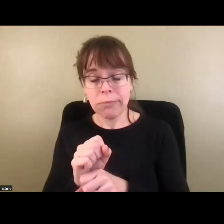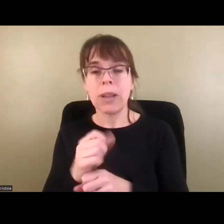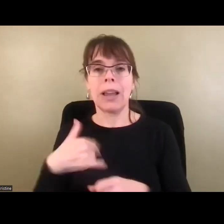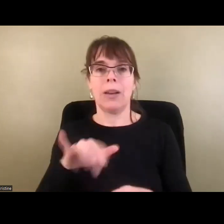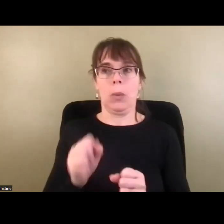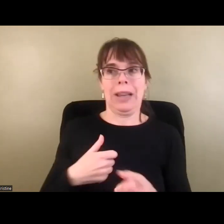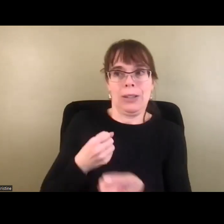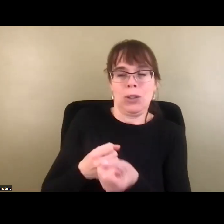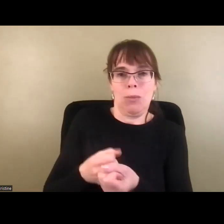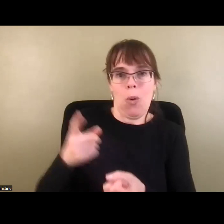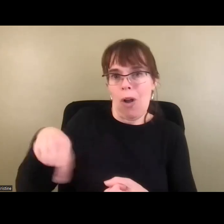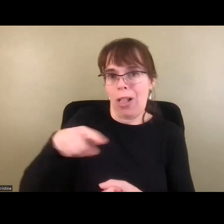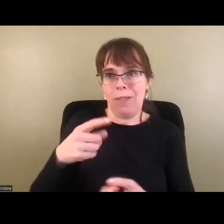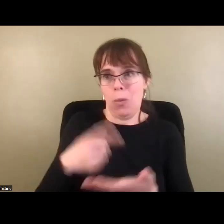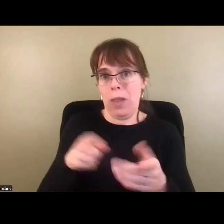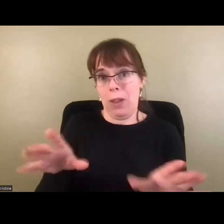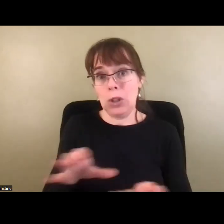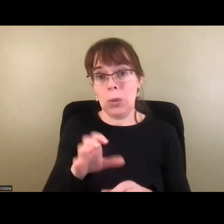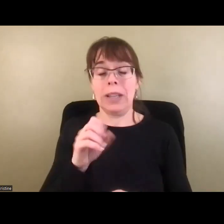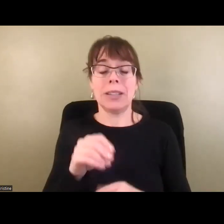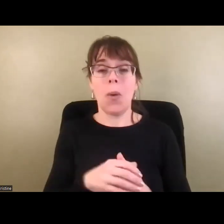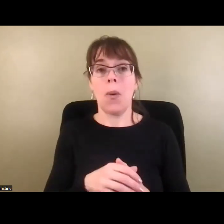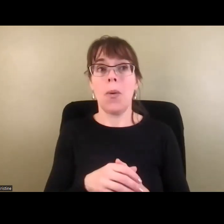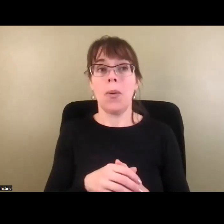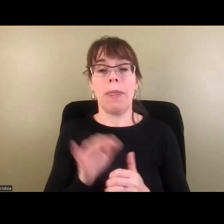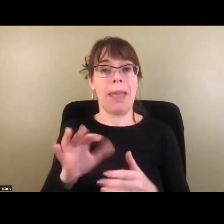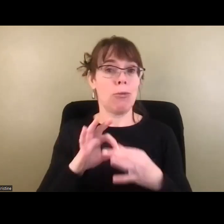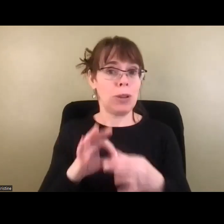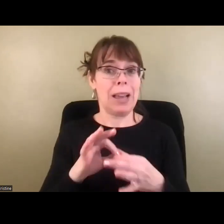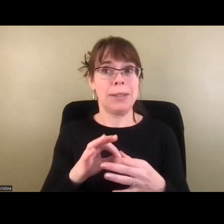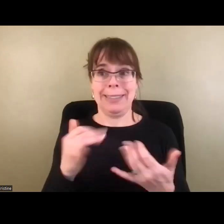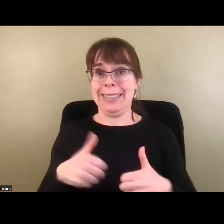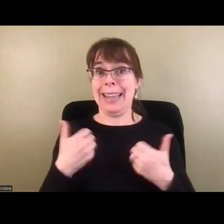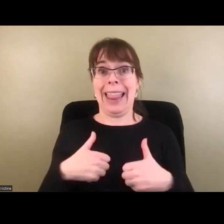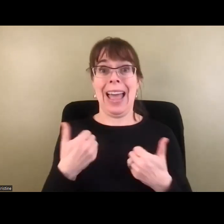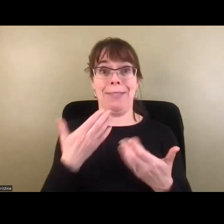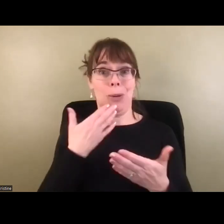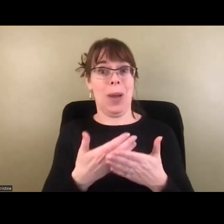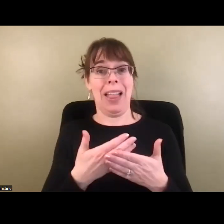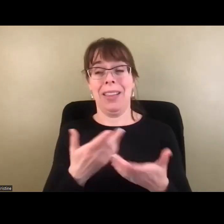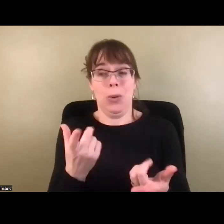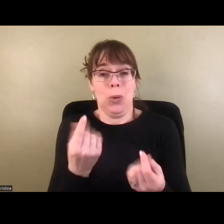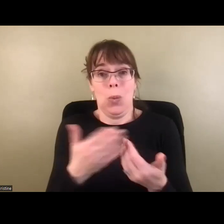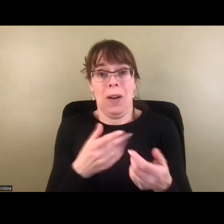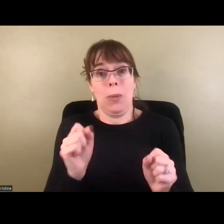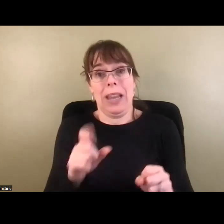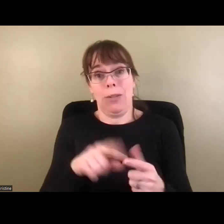of all of the things that they're doing. So it's the relationship is alive and well, and we're doing whatever we can. Other questions,